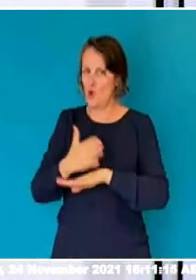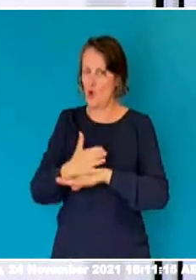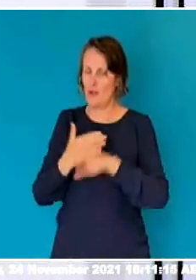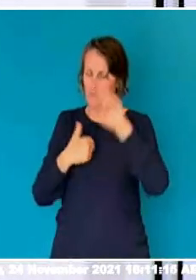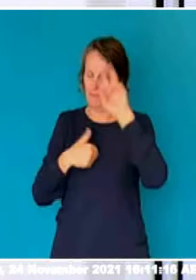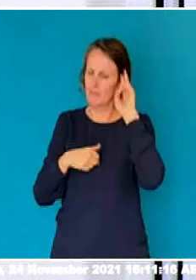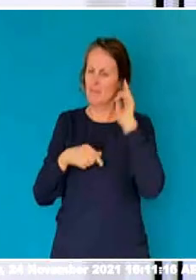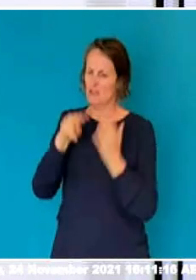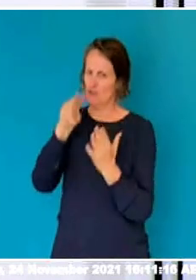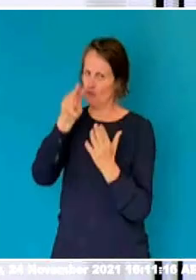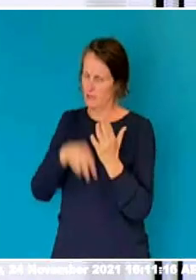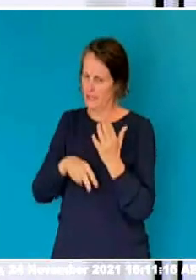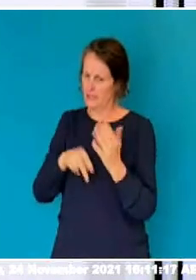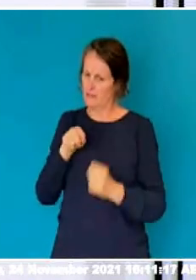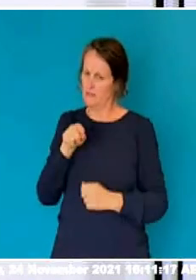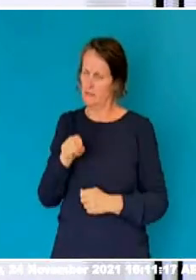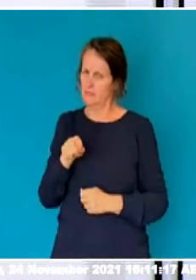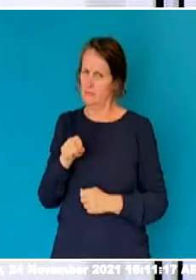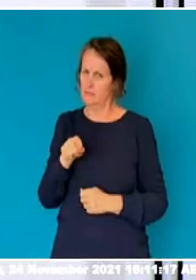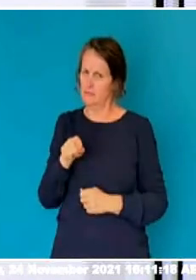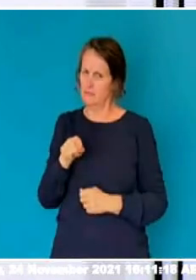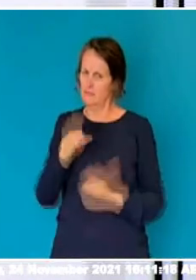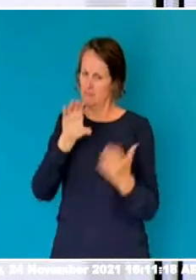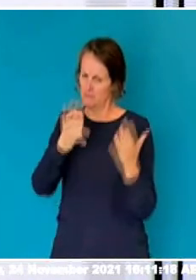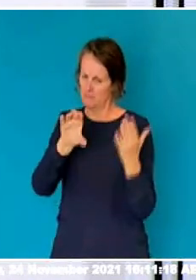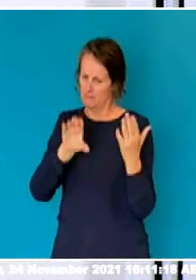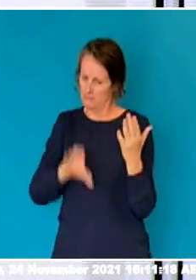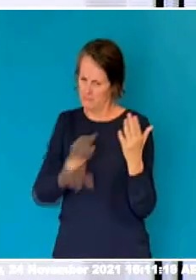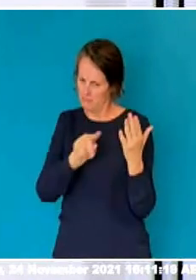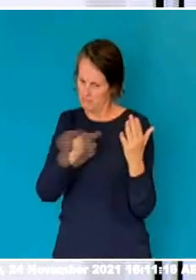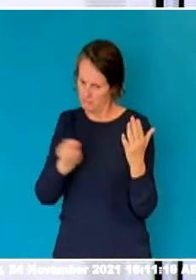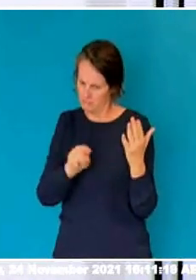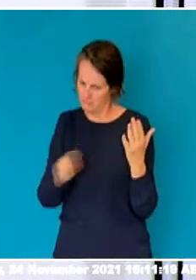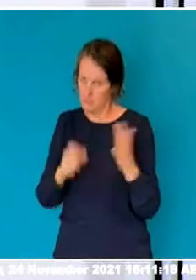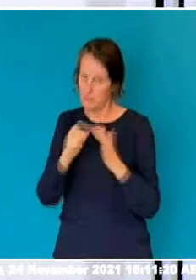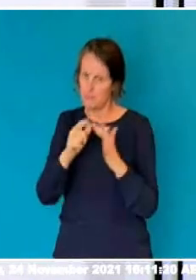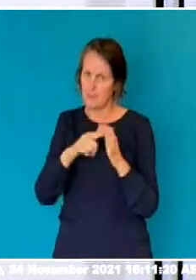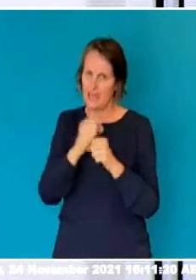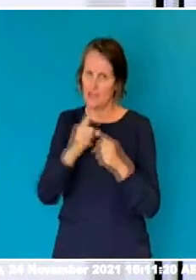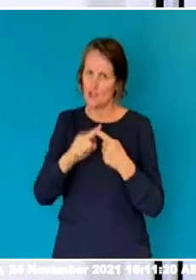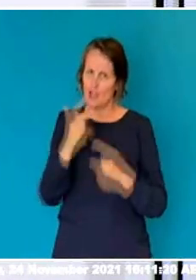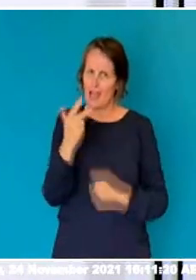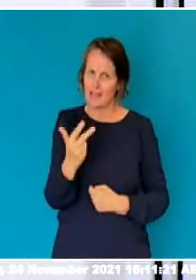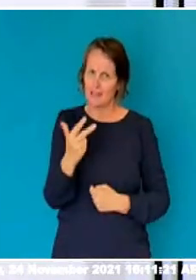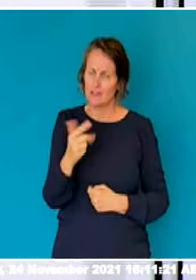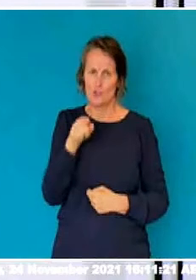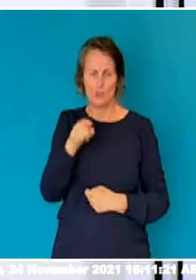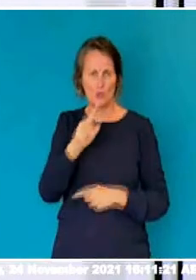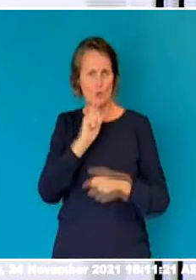understand it from those two paragraphs at the bottom of page 8, you are saying that in